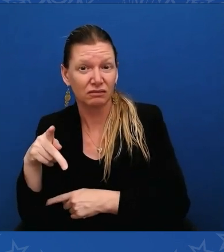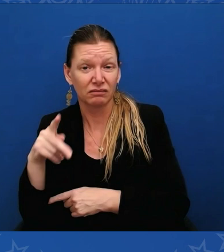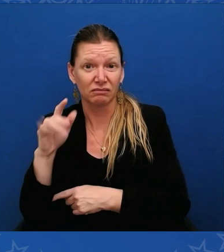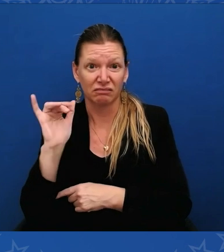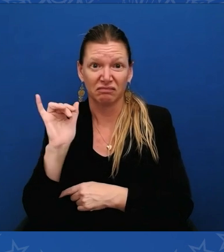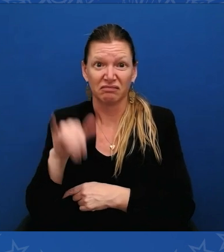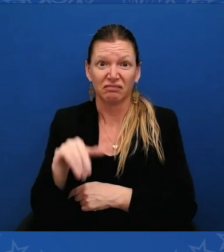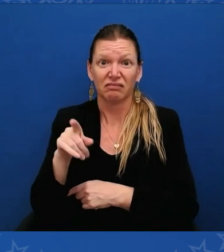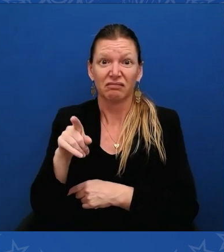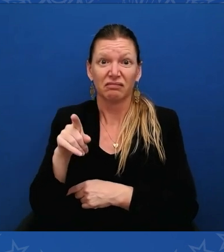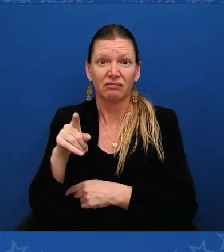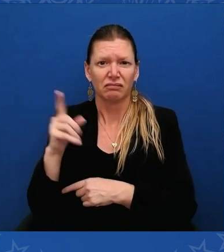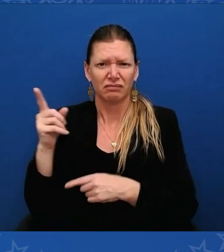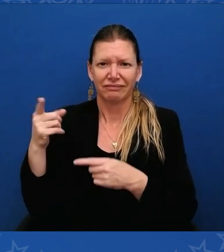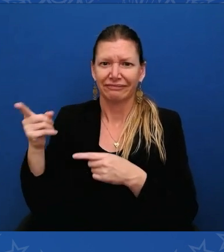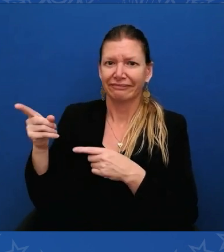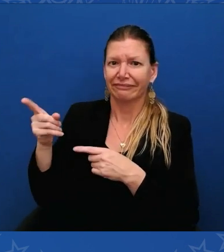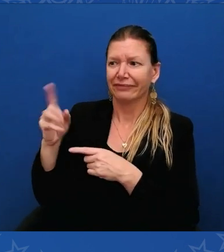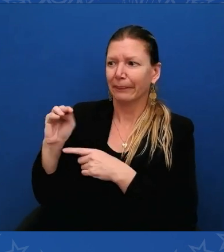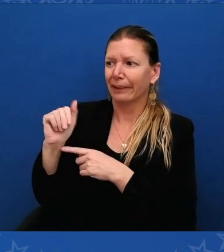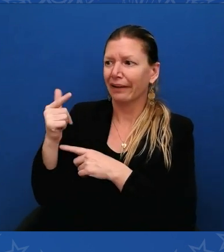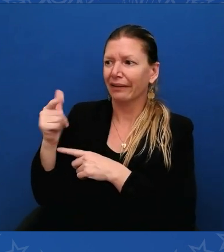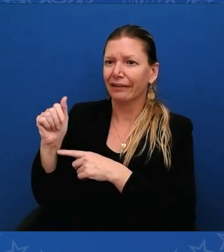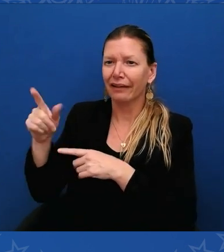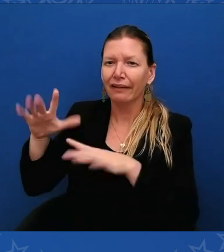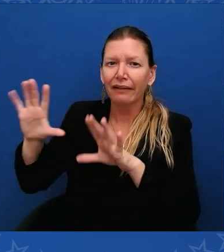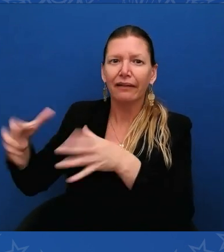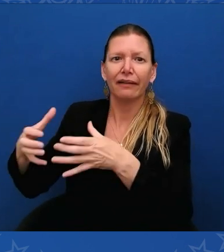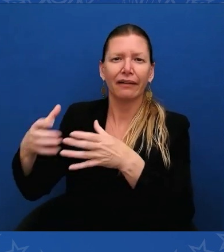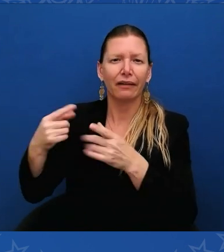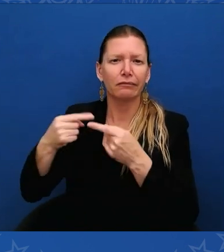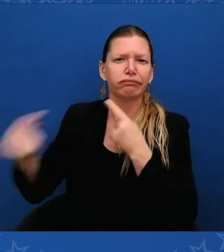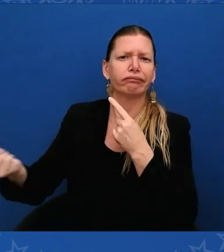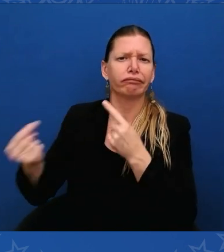We're going to continue to defend it. Together, we will not give up.